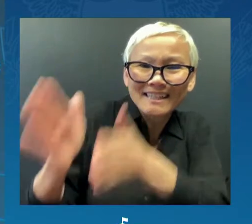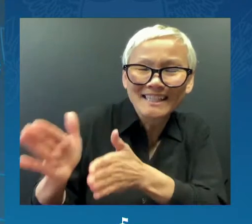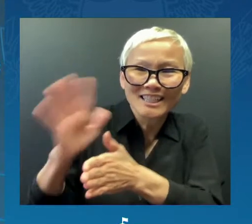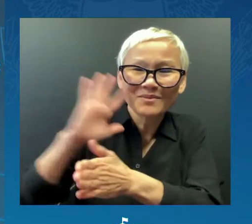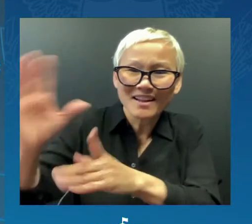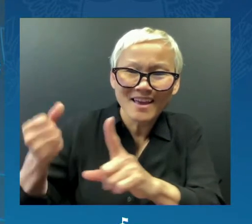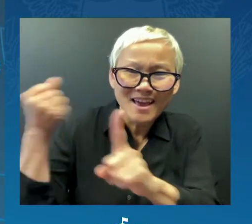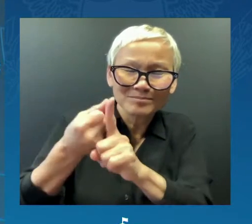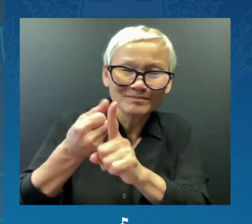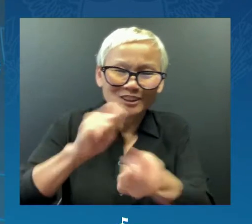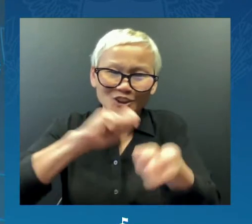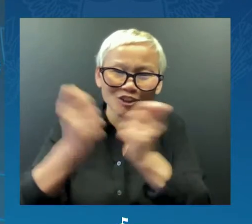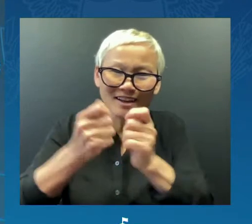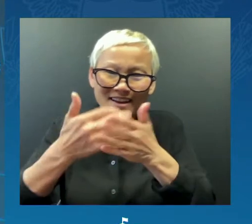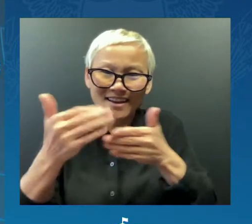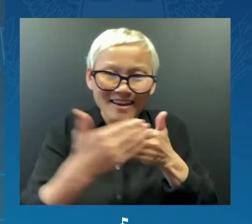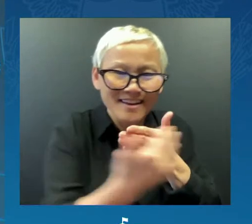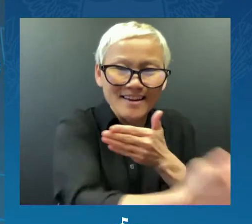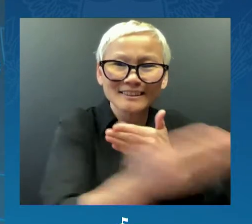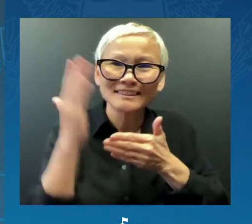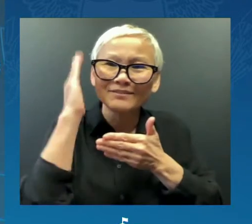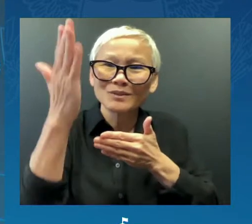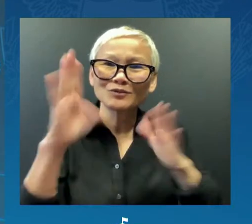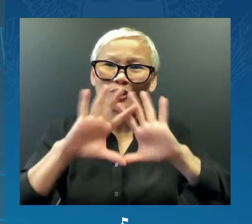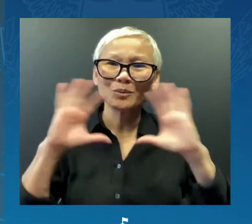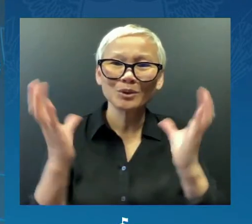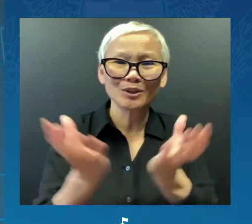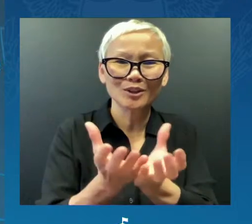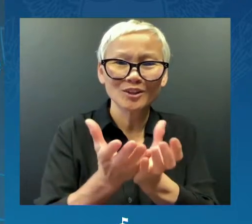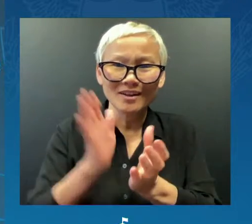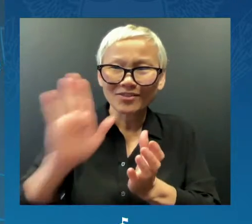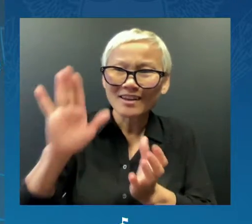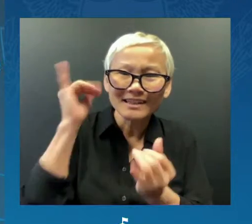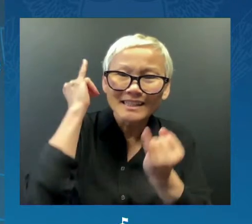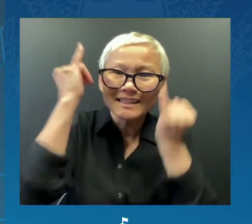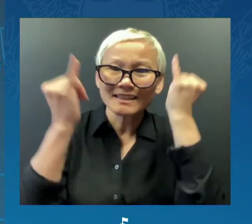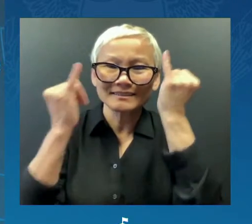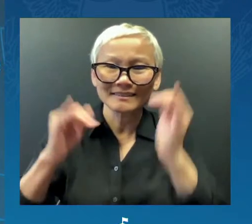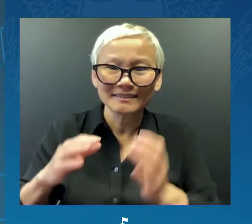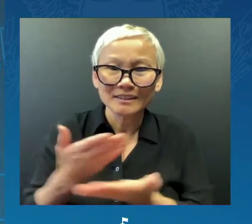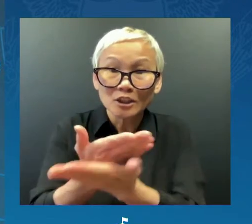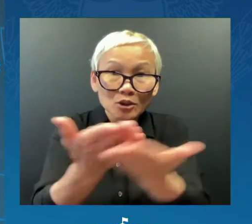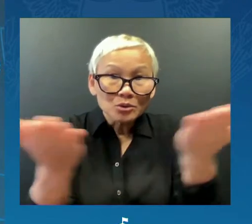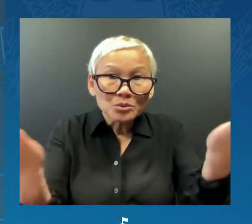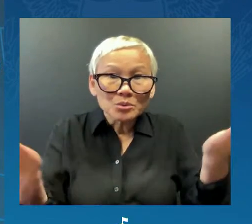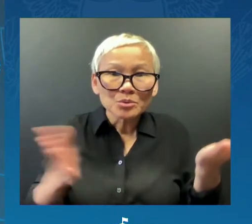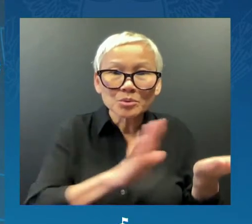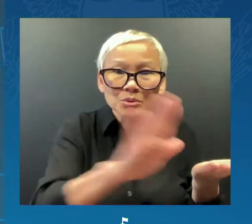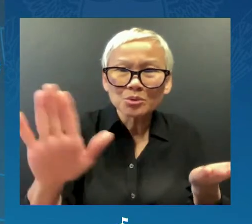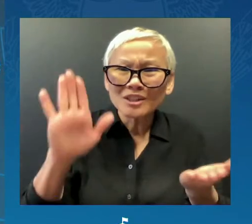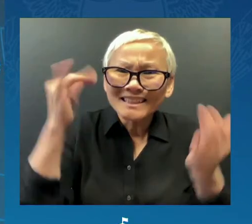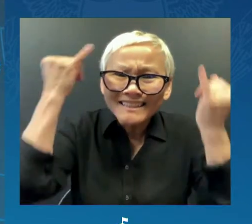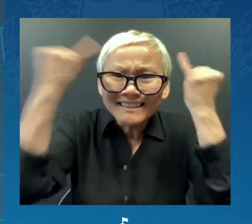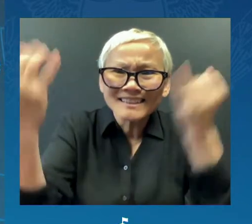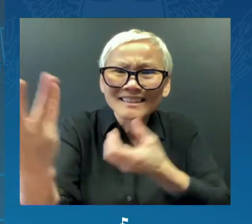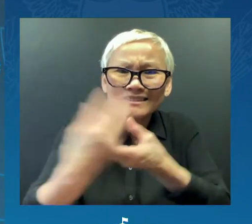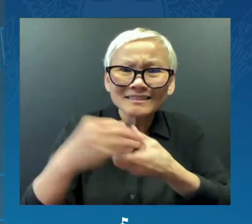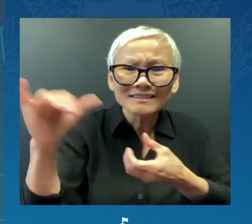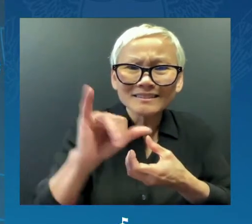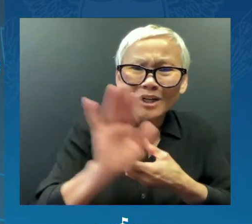and that their ideas -- your ideas -- and innovations and initiatives will benefit the entire world.